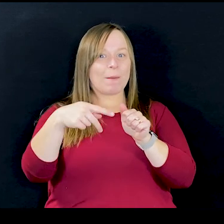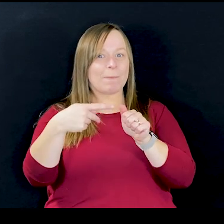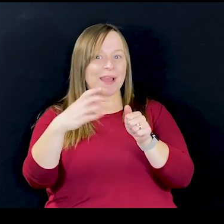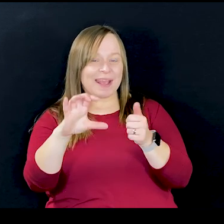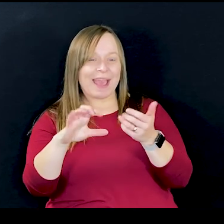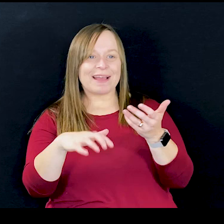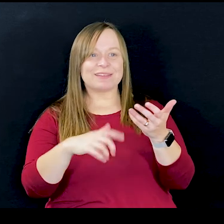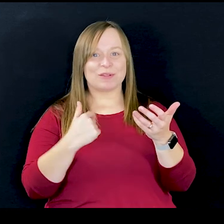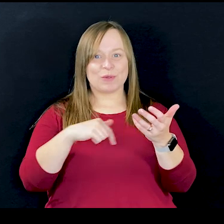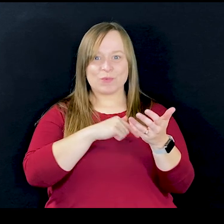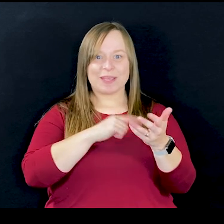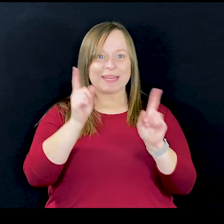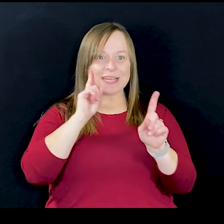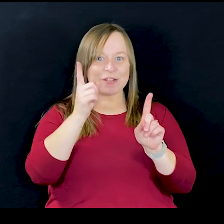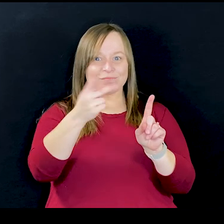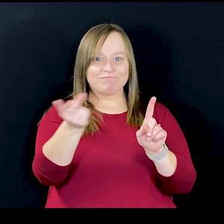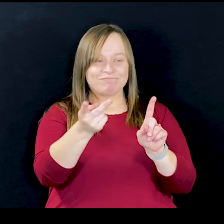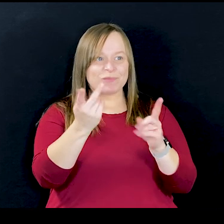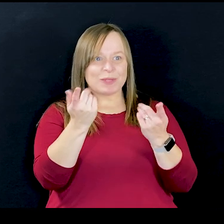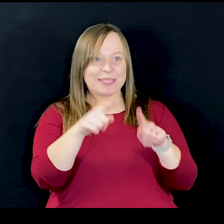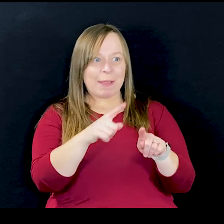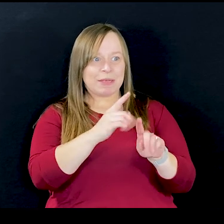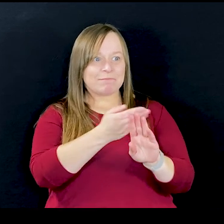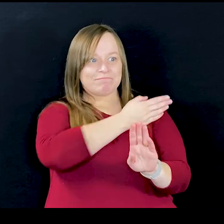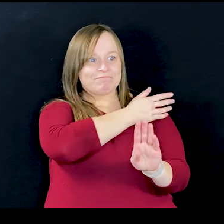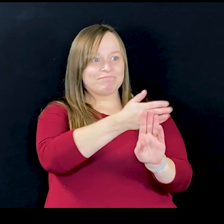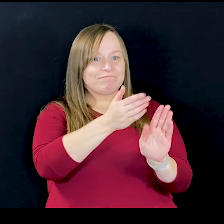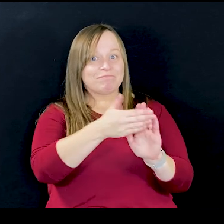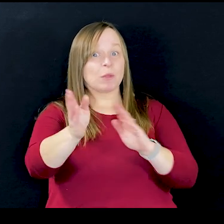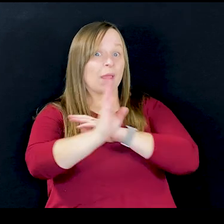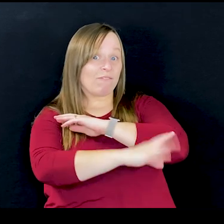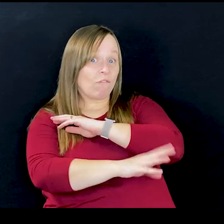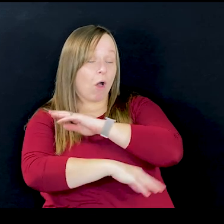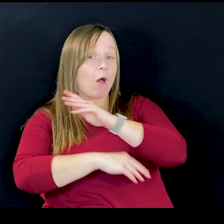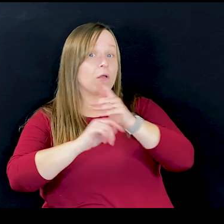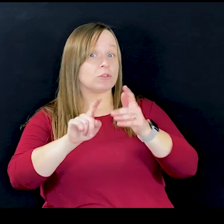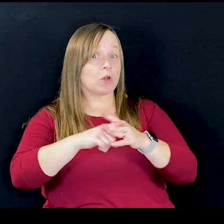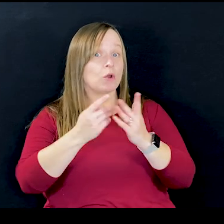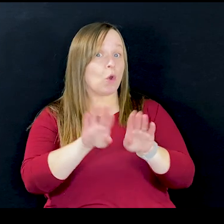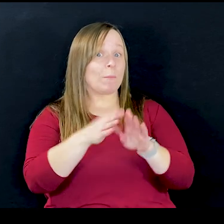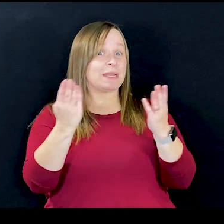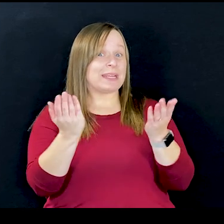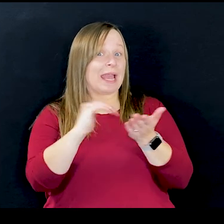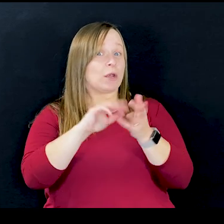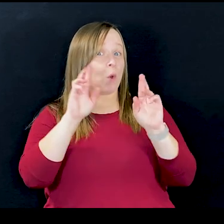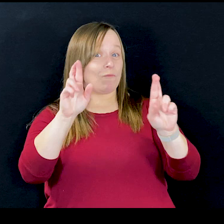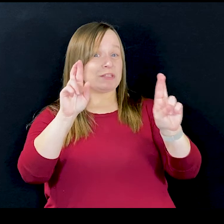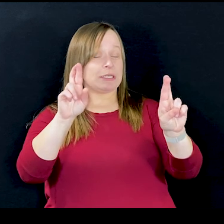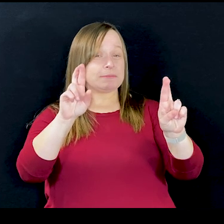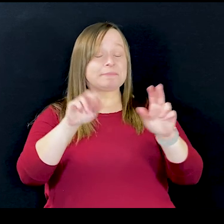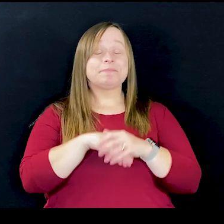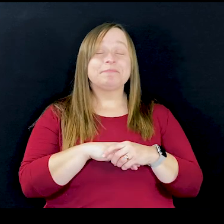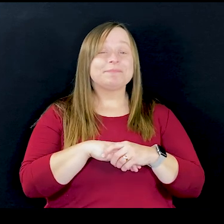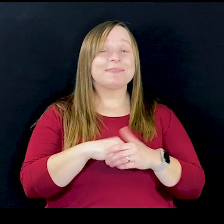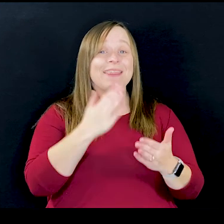podcast where we can hear about what's happening, maybe in the fall, as things start to open up a little bit.